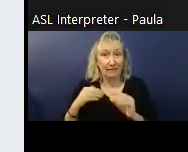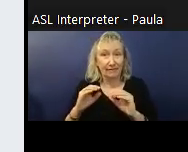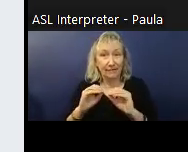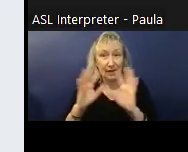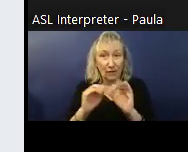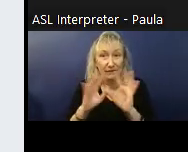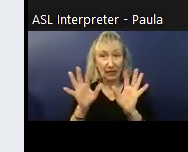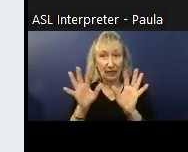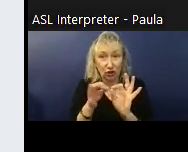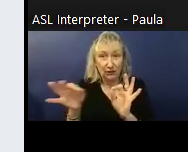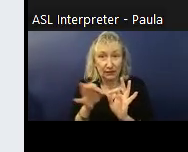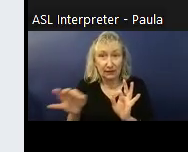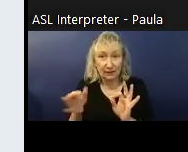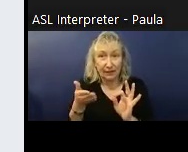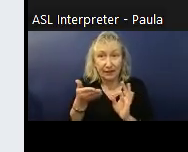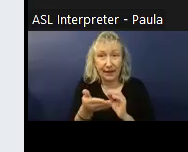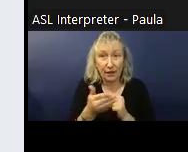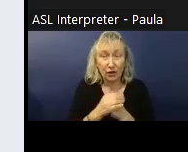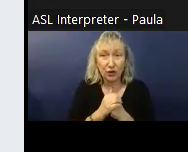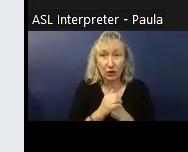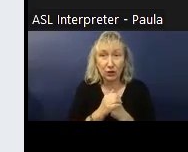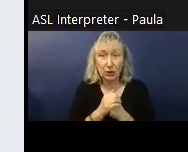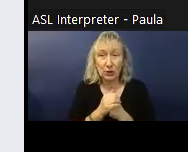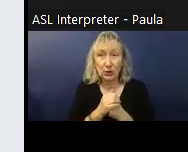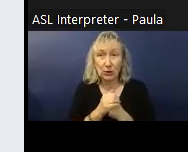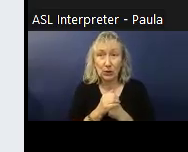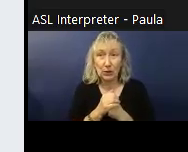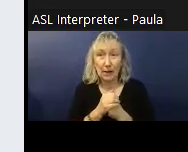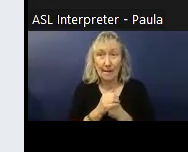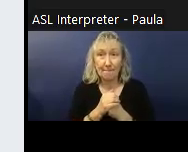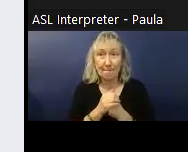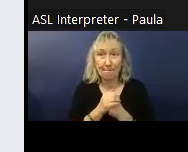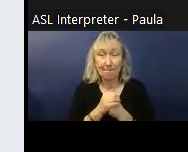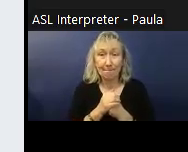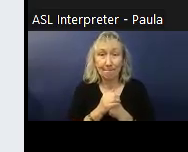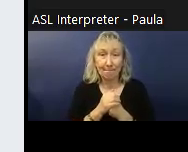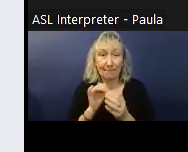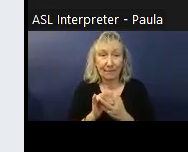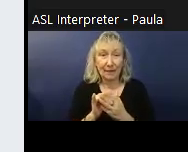Actually I'm looking at the make sure I'm looking at that right Yeah. So that you know, it's sub 2A but it's there's